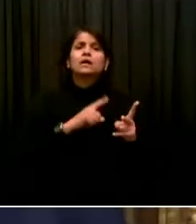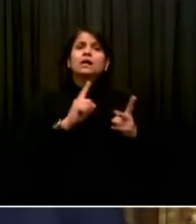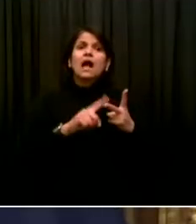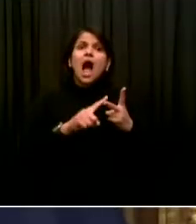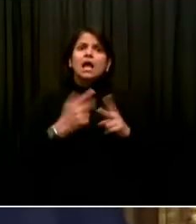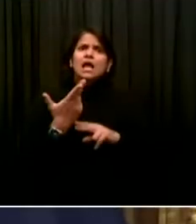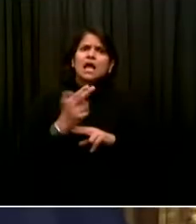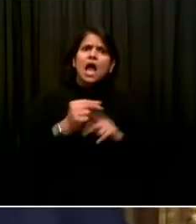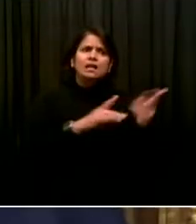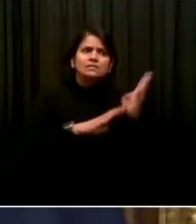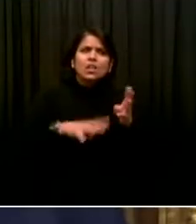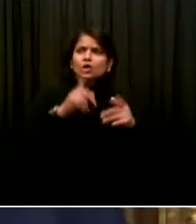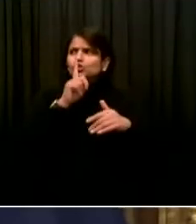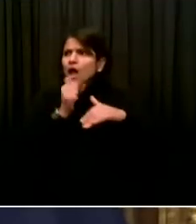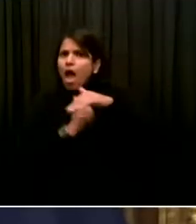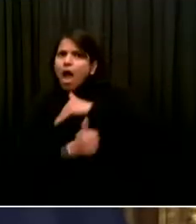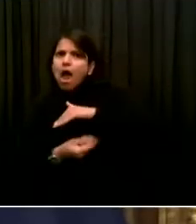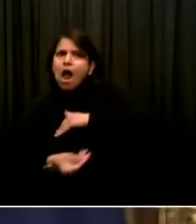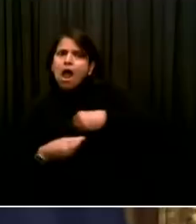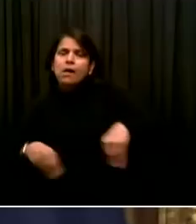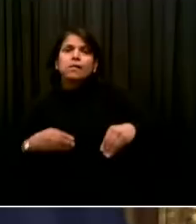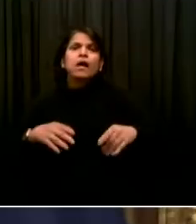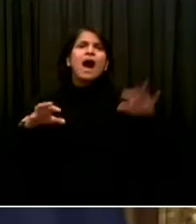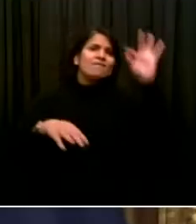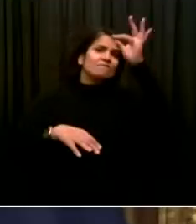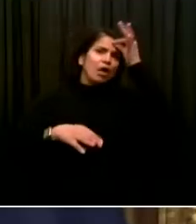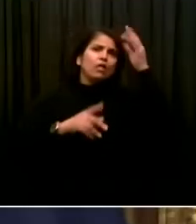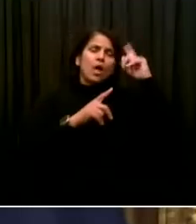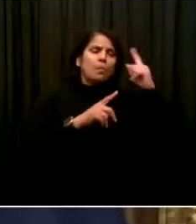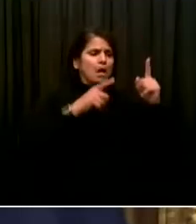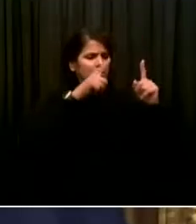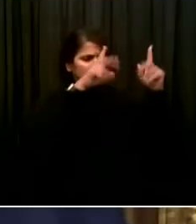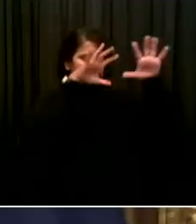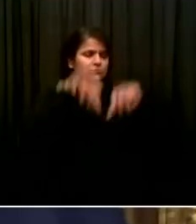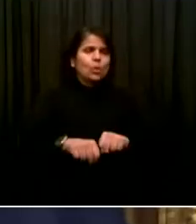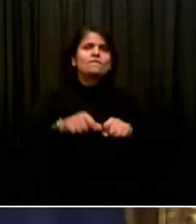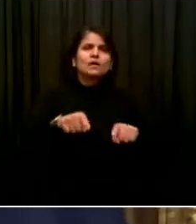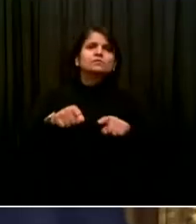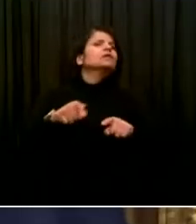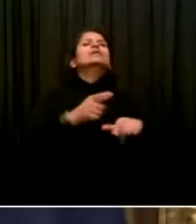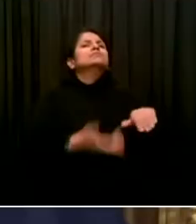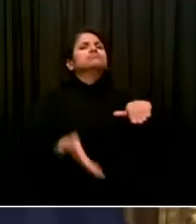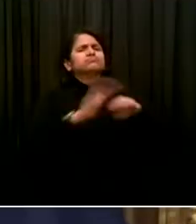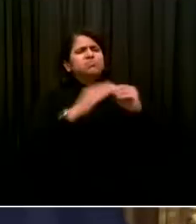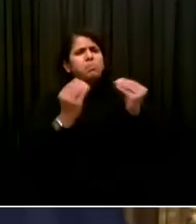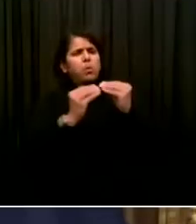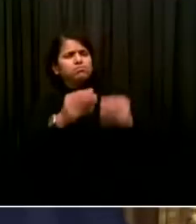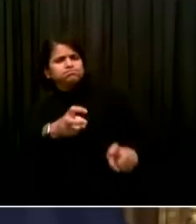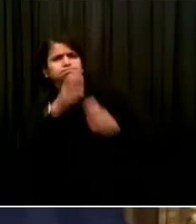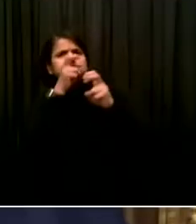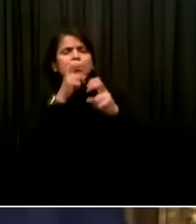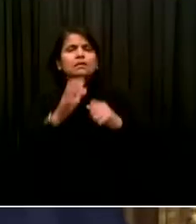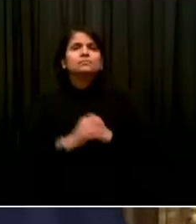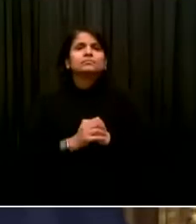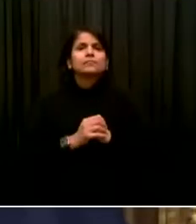BACKGROUND CHECKS ON GUN SALES AND WE MUST PASS LEGISLATION TO MAKE GUN TRAFFICKING A FEDERAL CRIME